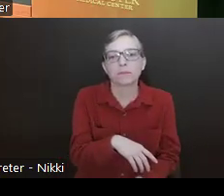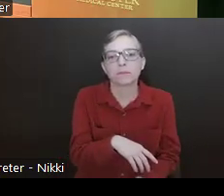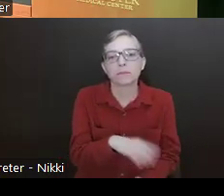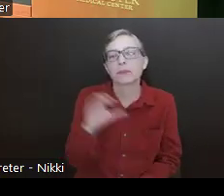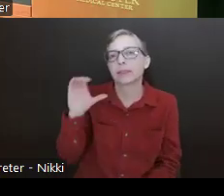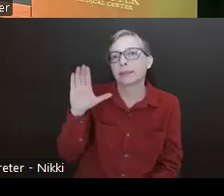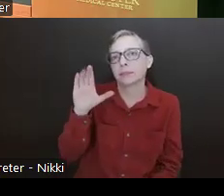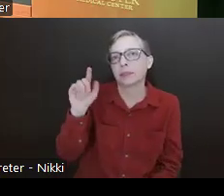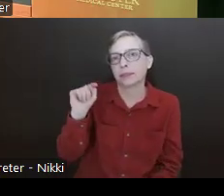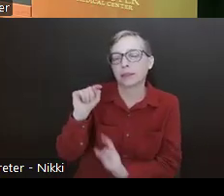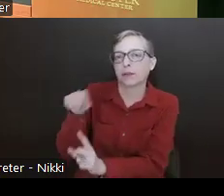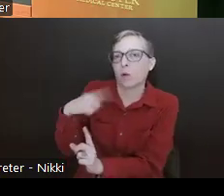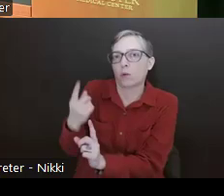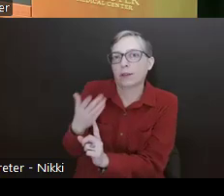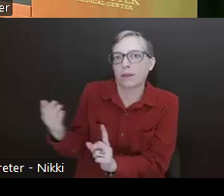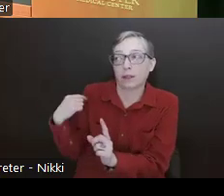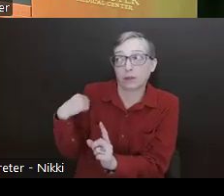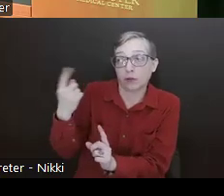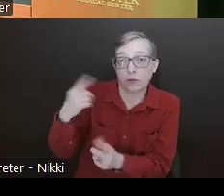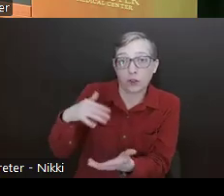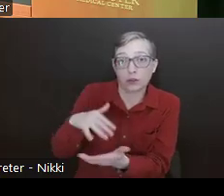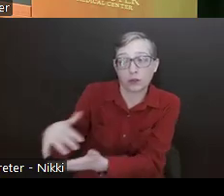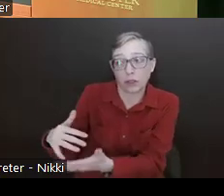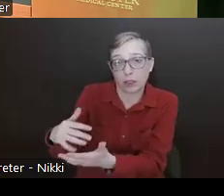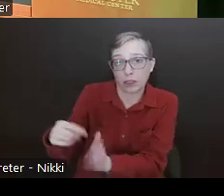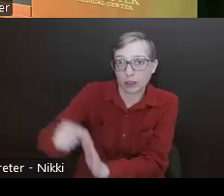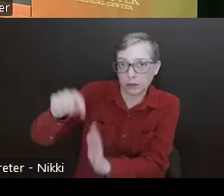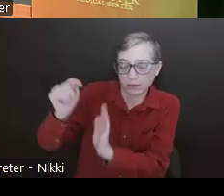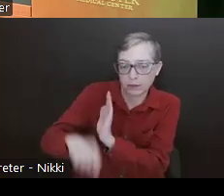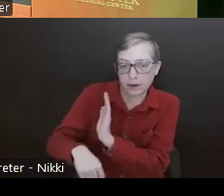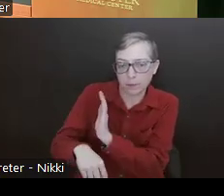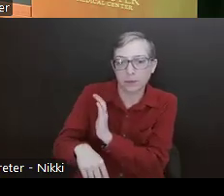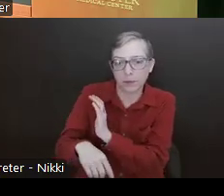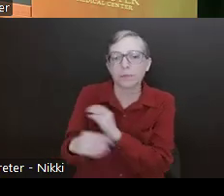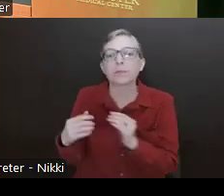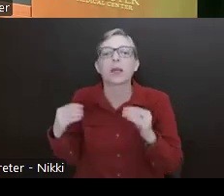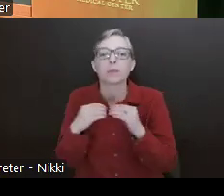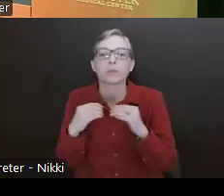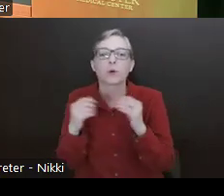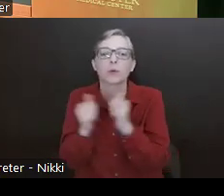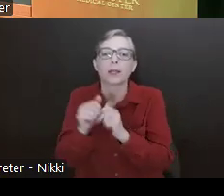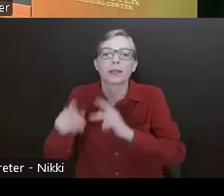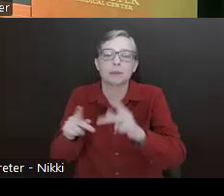it's been less so than in uh patients with CAD so this is a systematic review that looked at